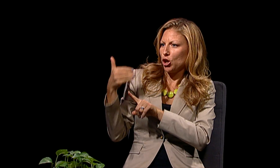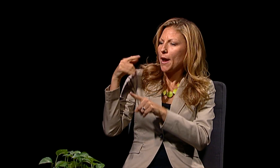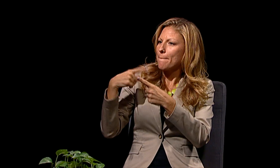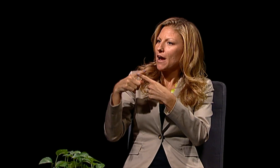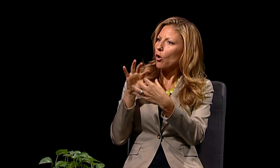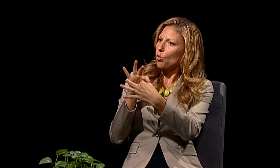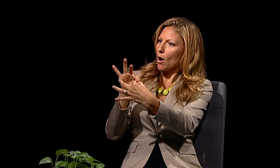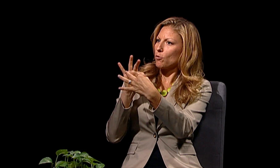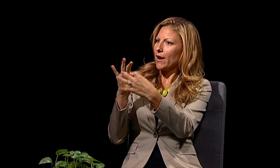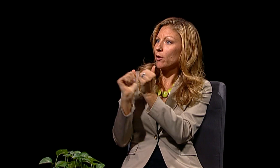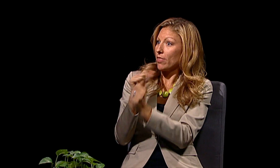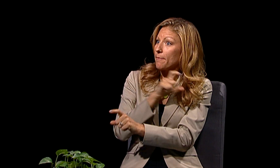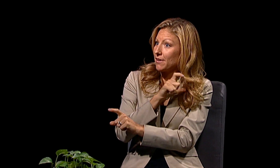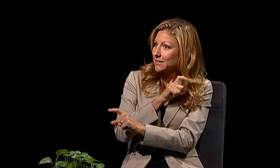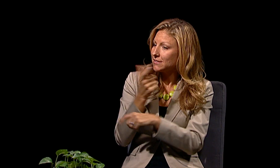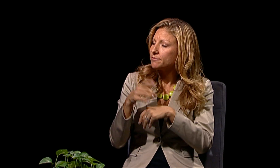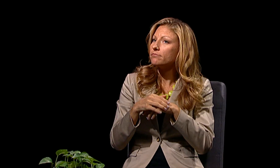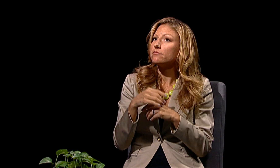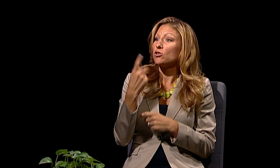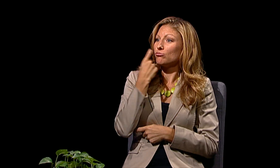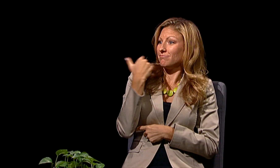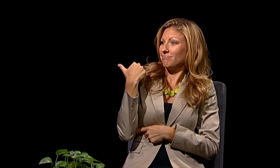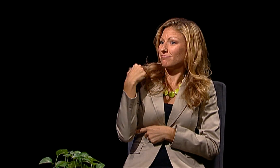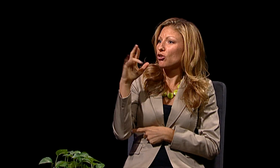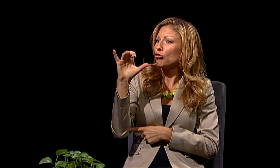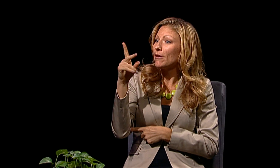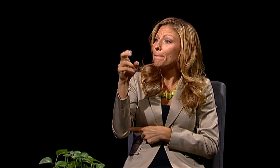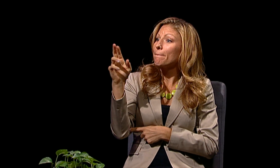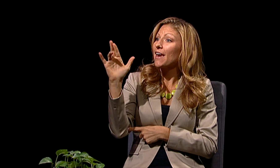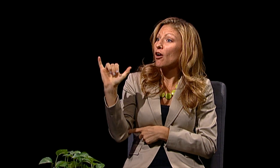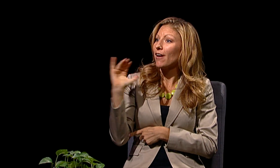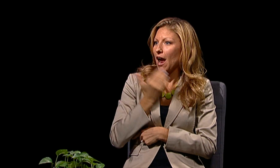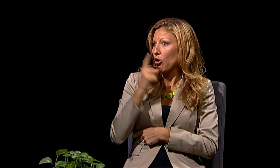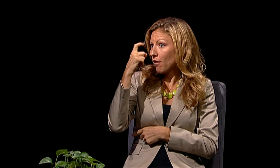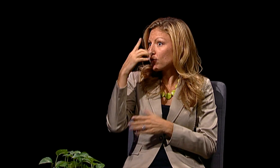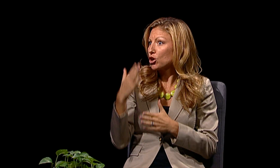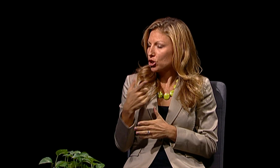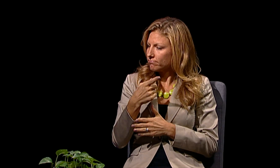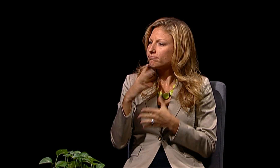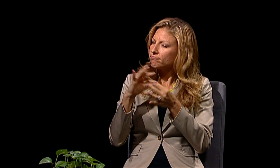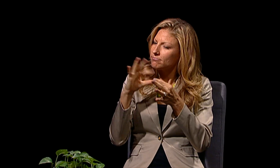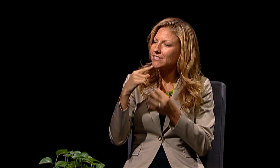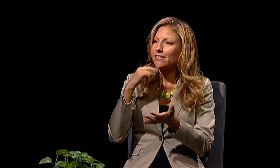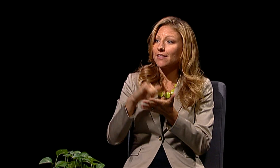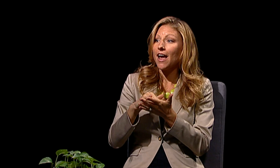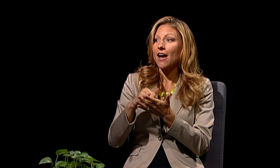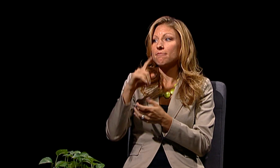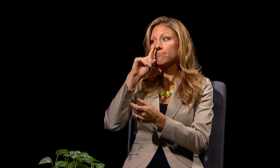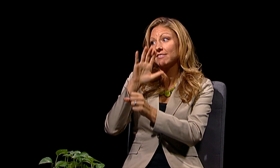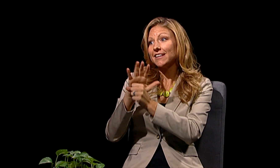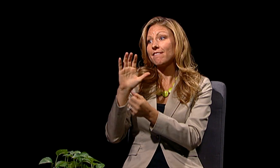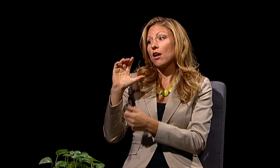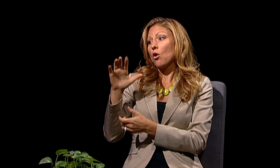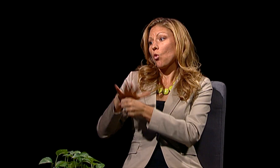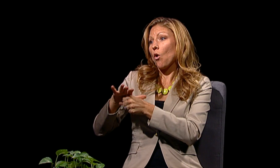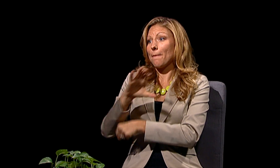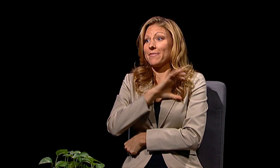SOMETHING YOU MENTIONED EARLIER, COOPERATING WITH THE POLICE. RECENTLY, RICK PERRY, OUR GOVERNOR, MENTIONED THAT